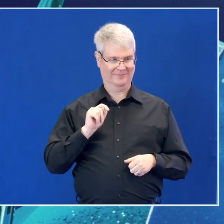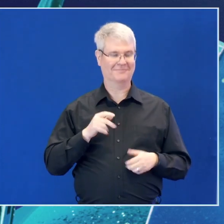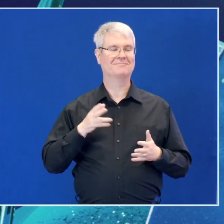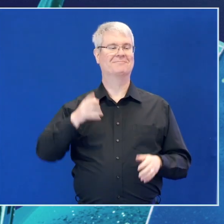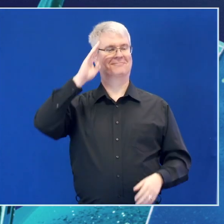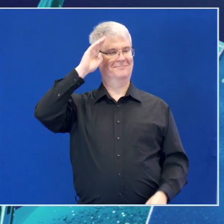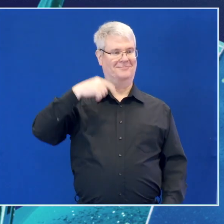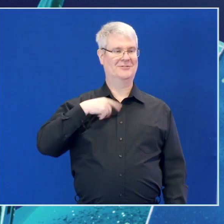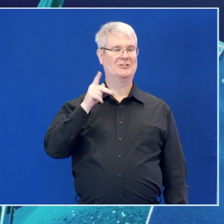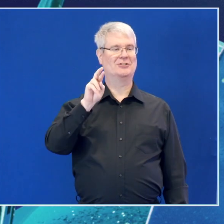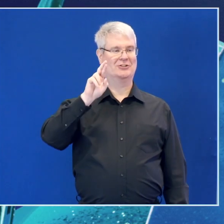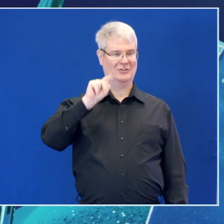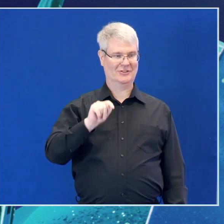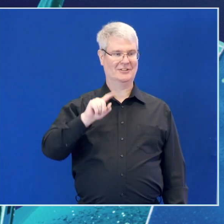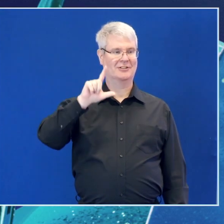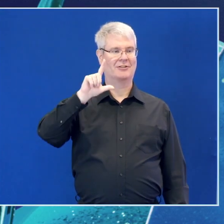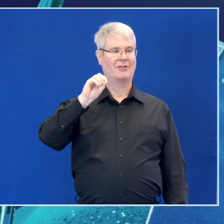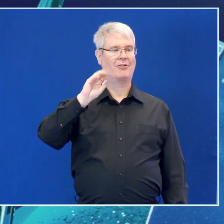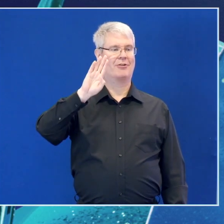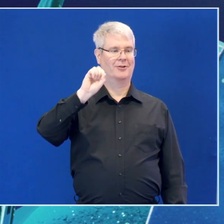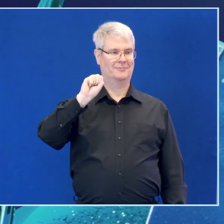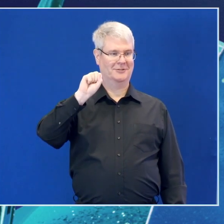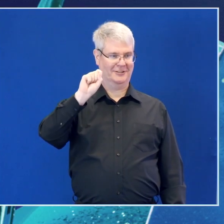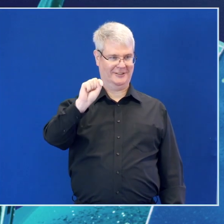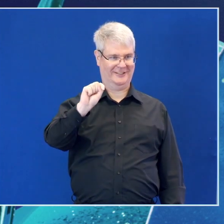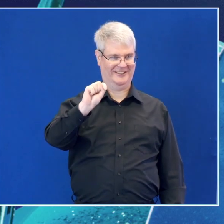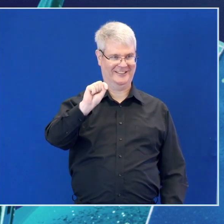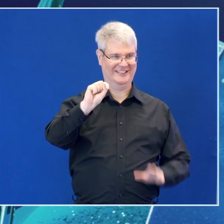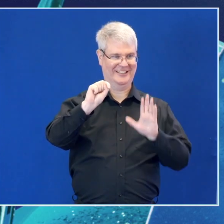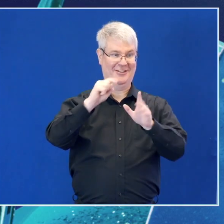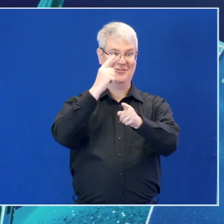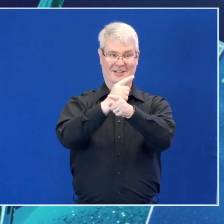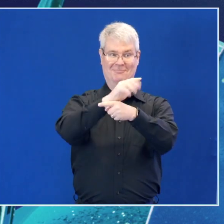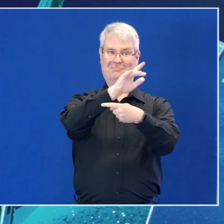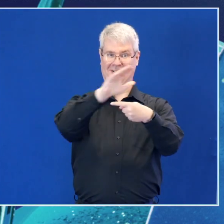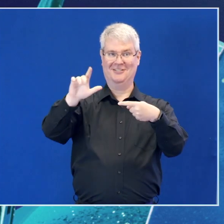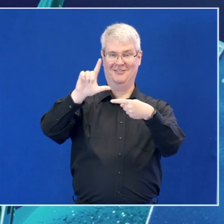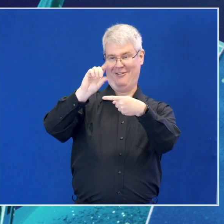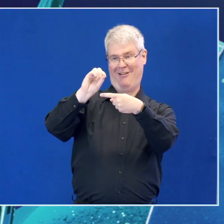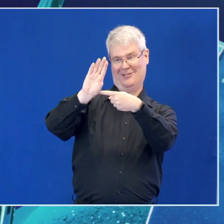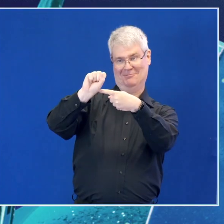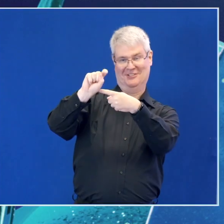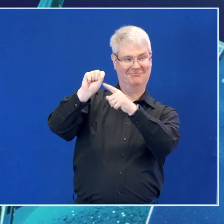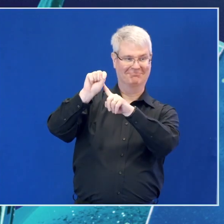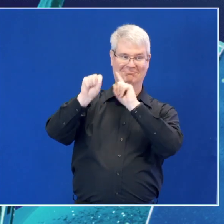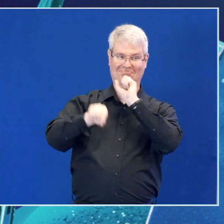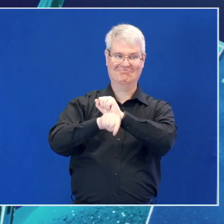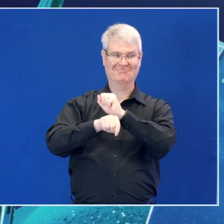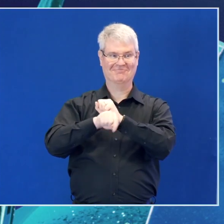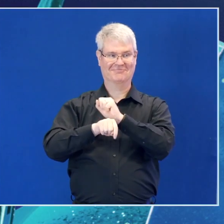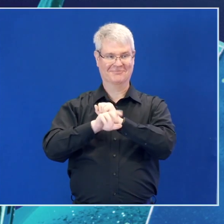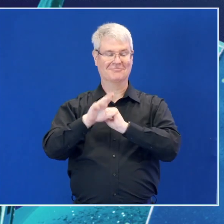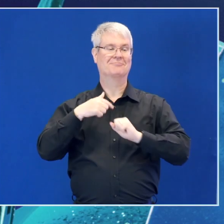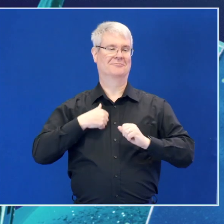That is actually my last name. My role is a Customer Accessibility Advisory Lead at Salesforce.